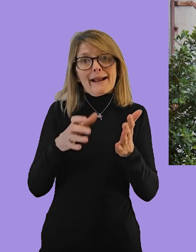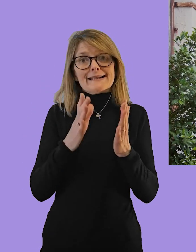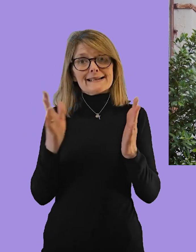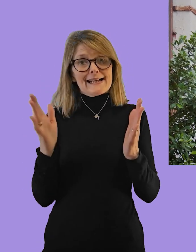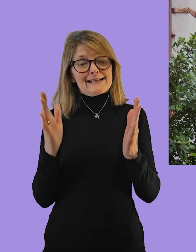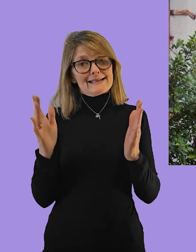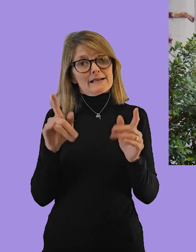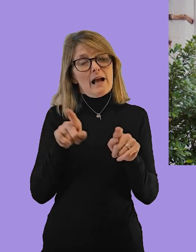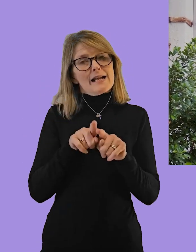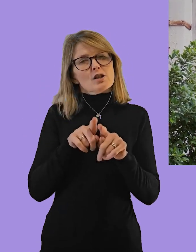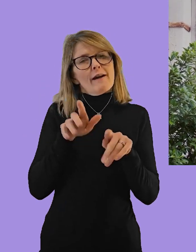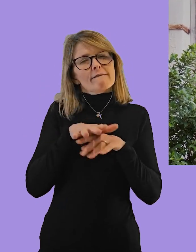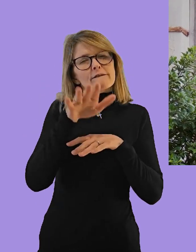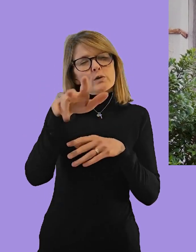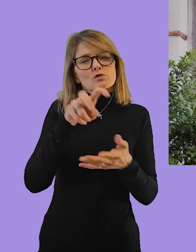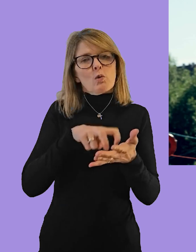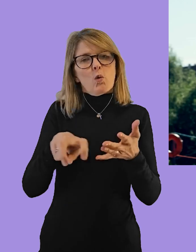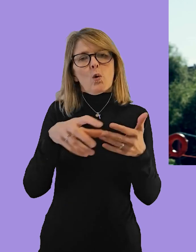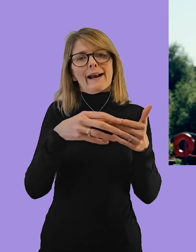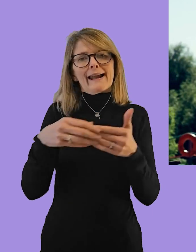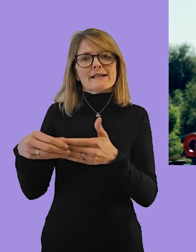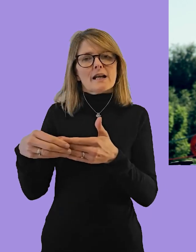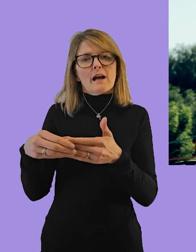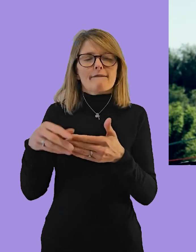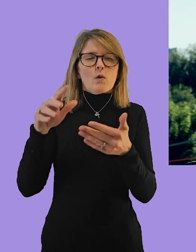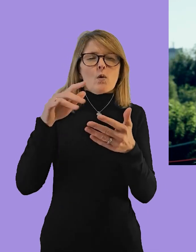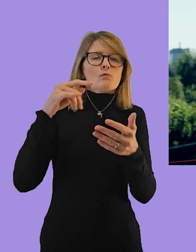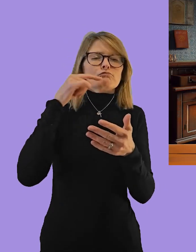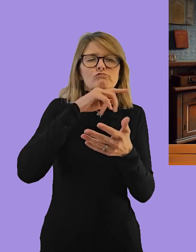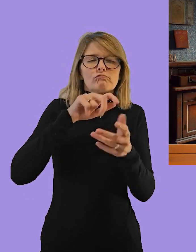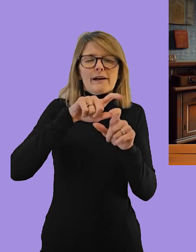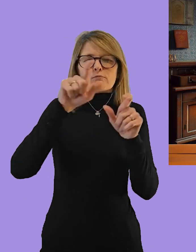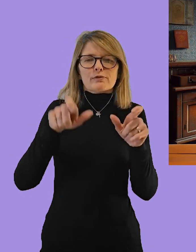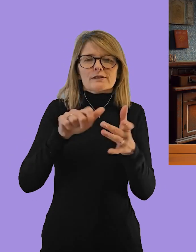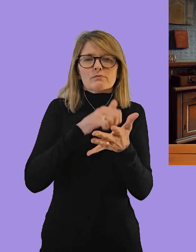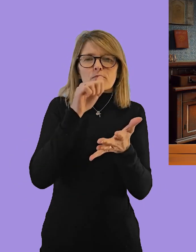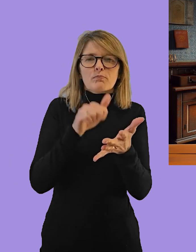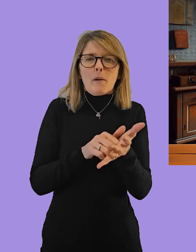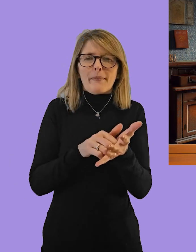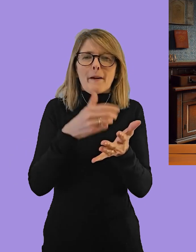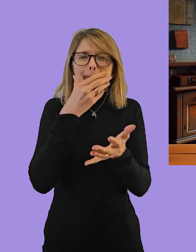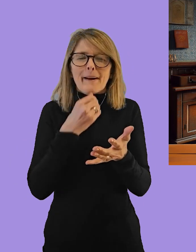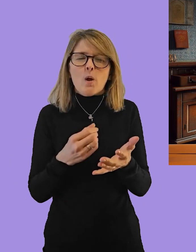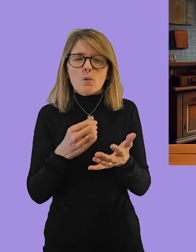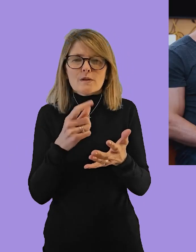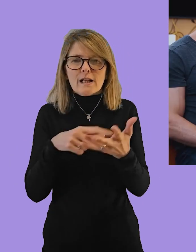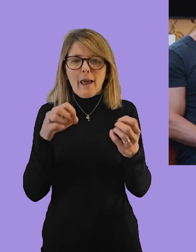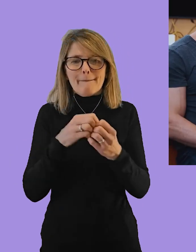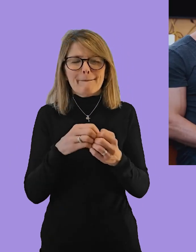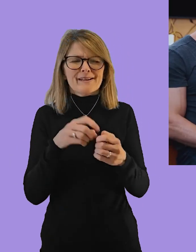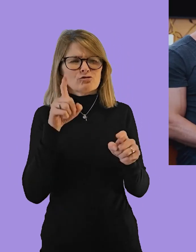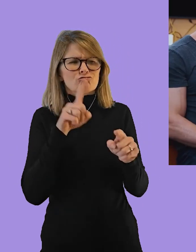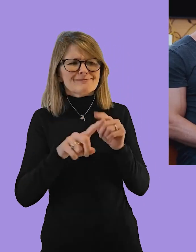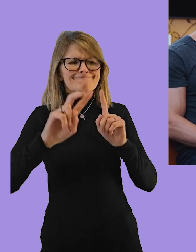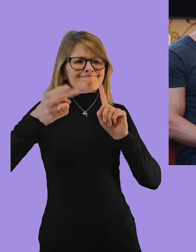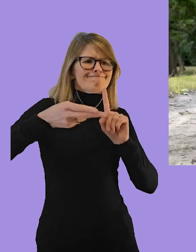And a future walk leader for Redbridge Proper Blokes Club. The club is breaking the stigma of men's mental health.